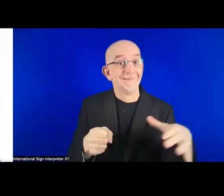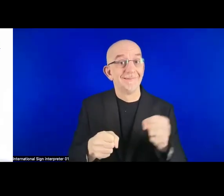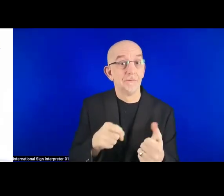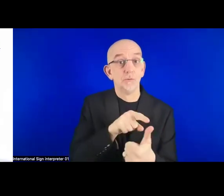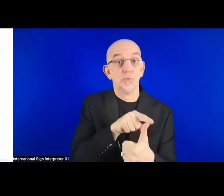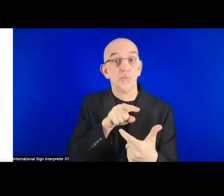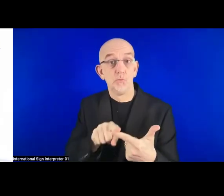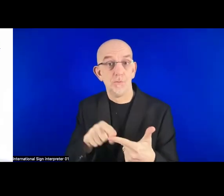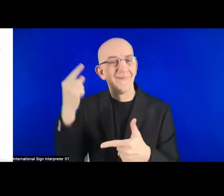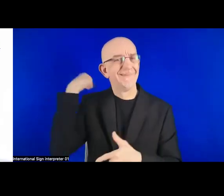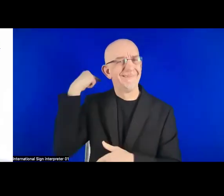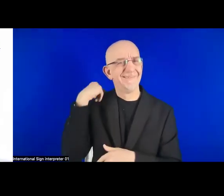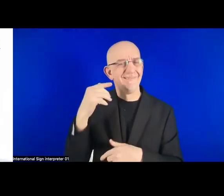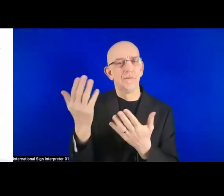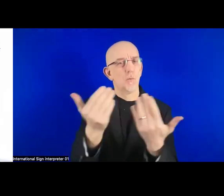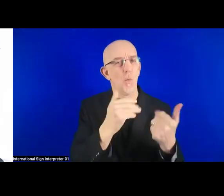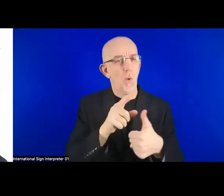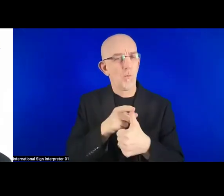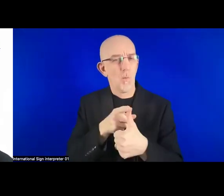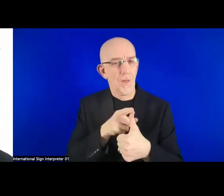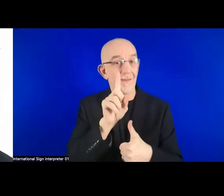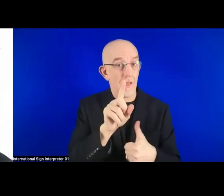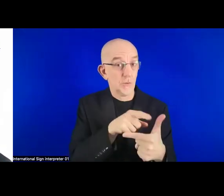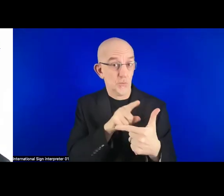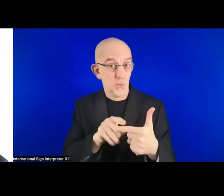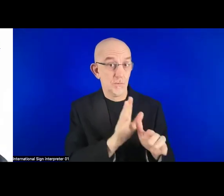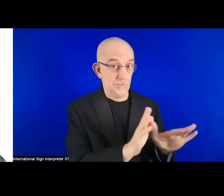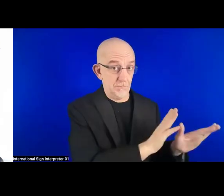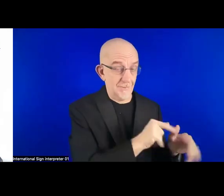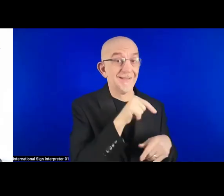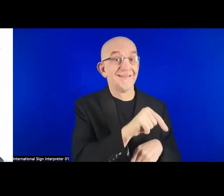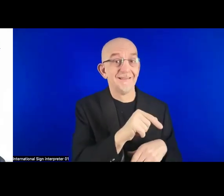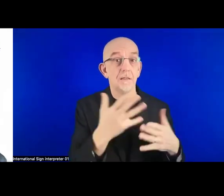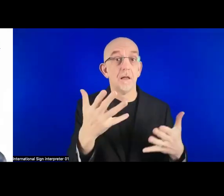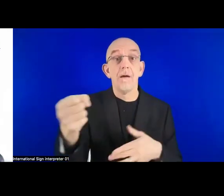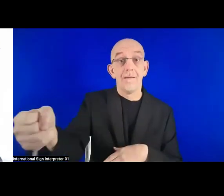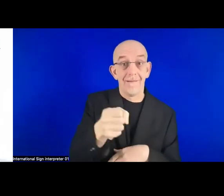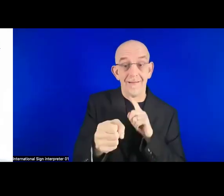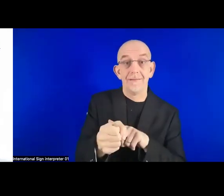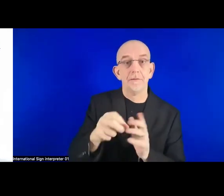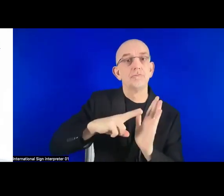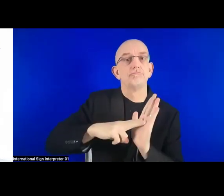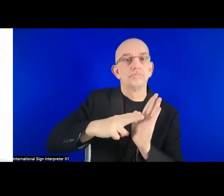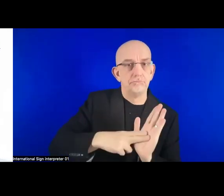their contract, they must do secondments with our partner organisations. We of course